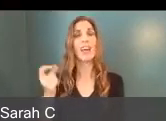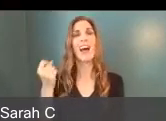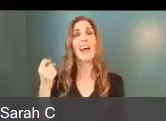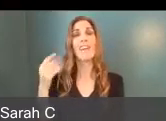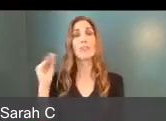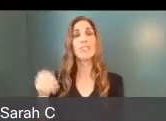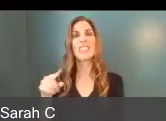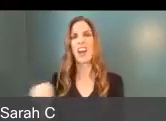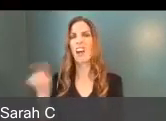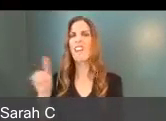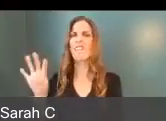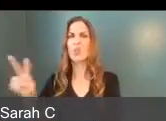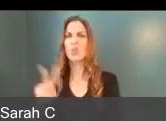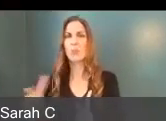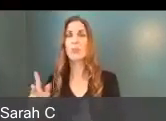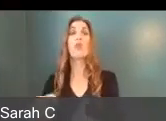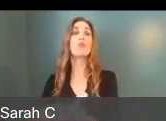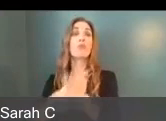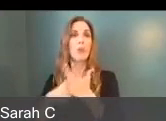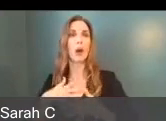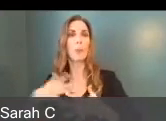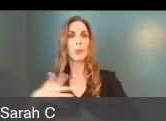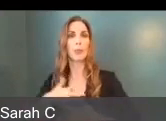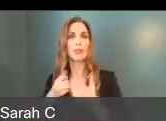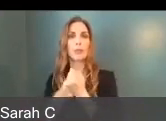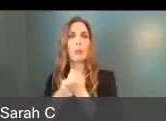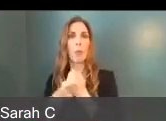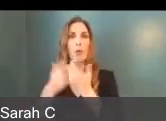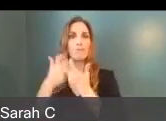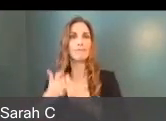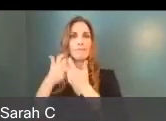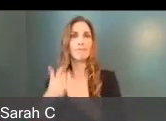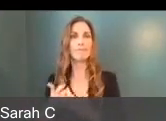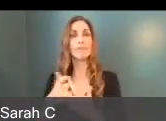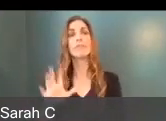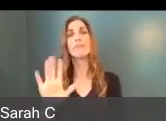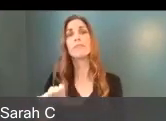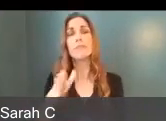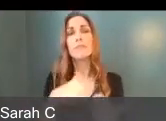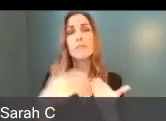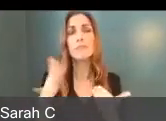are requiring a ventilator. Even though we have had a little bit of a decrease here,